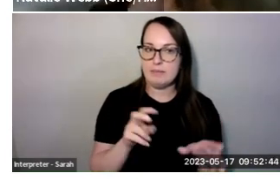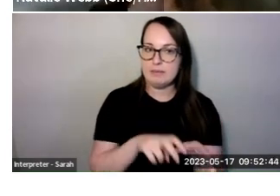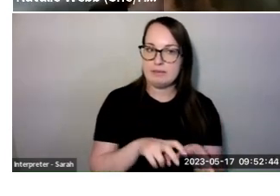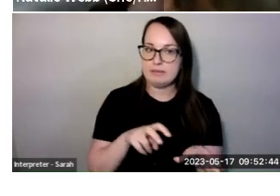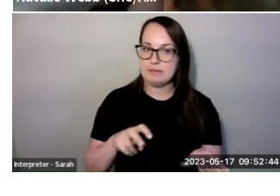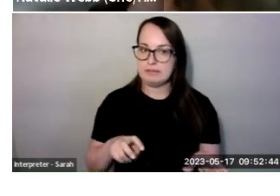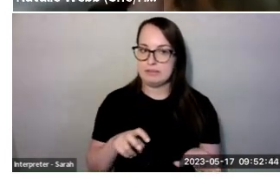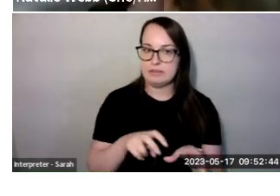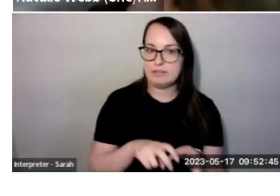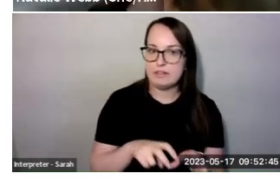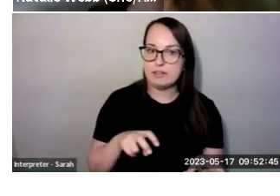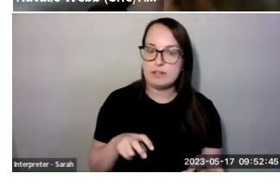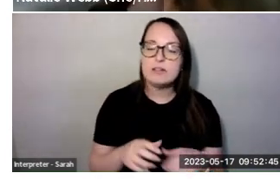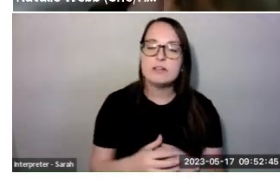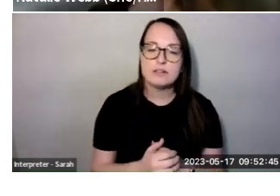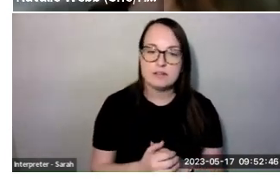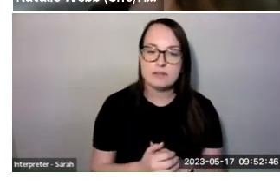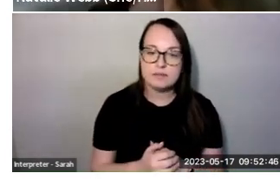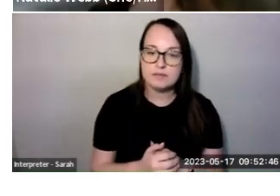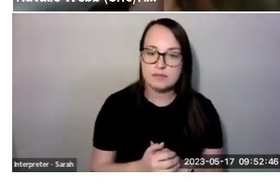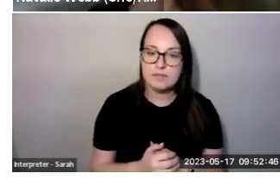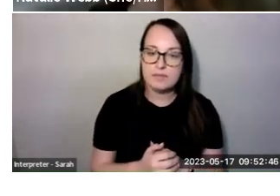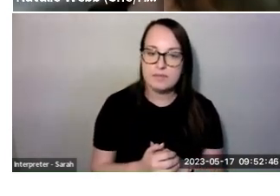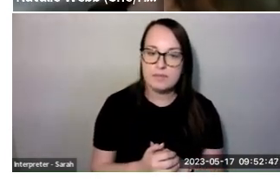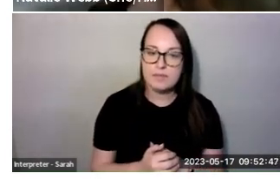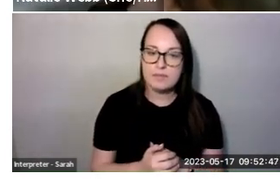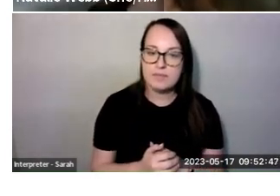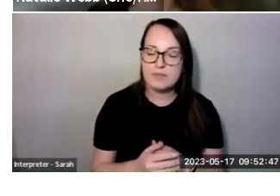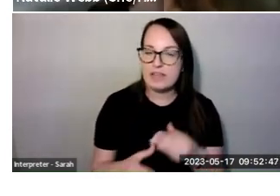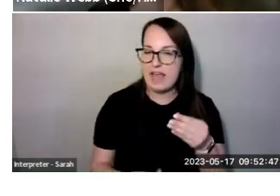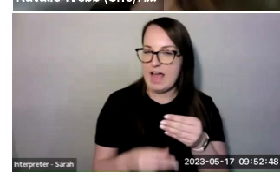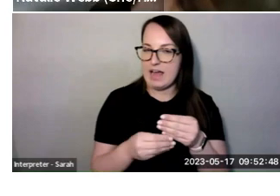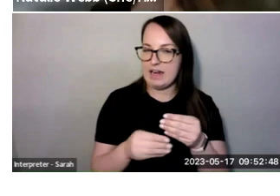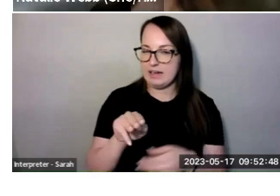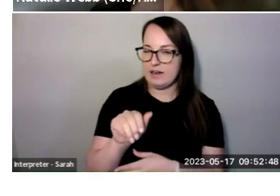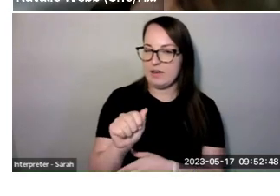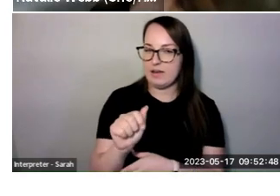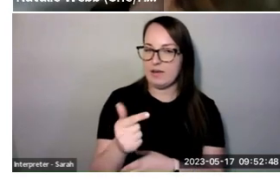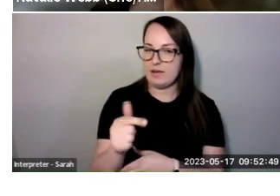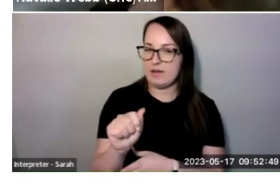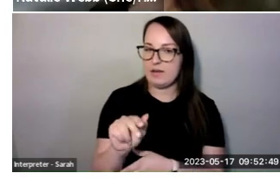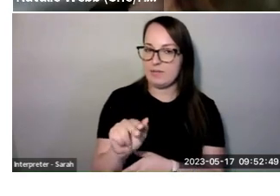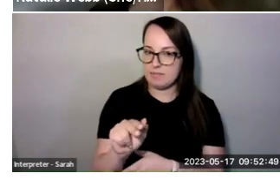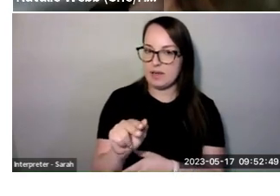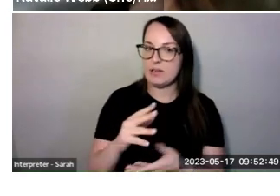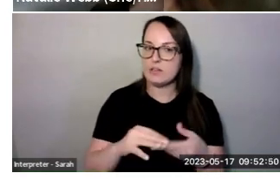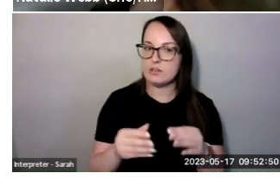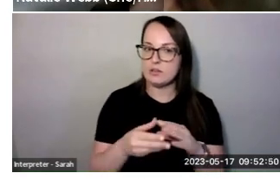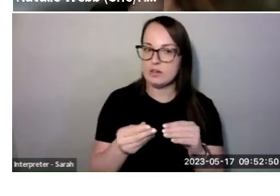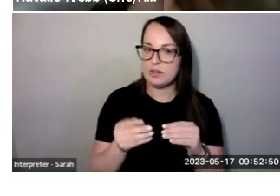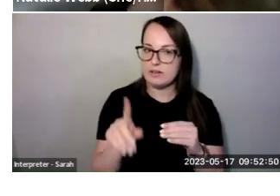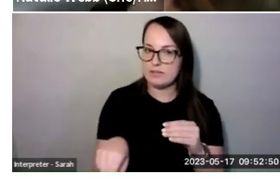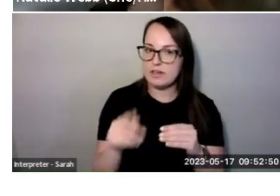I know there is a high turnover of staff and often volunteers for small venues.